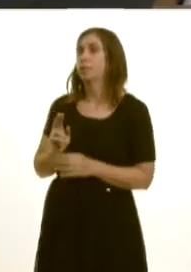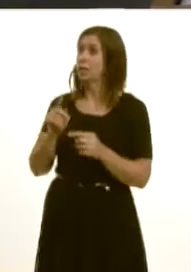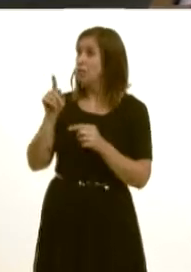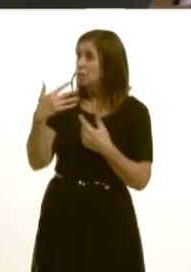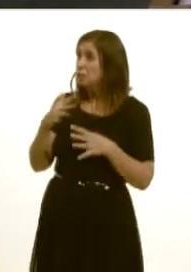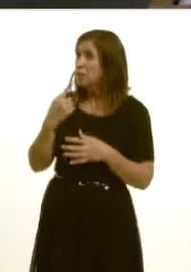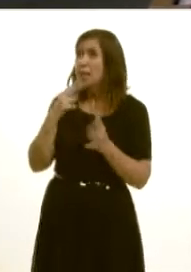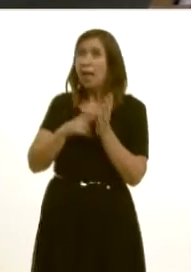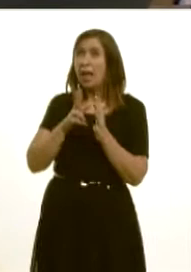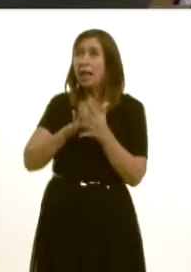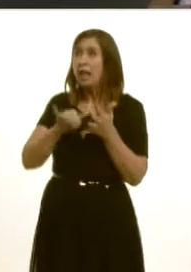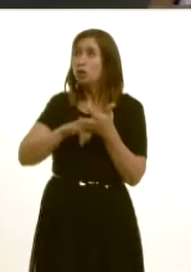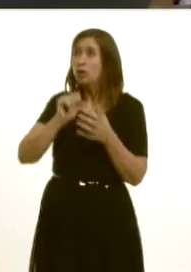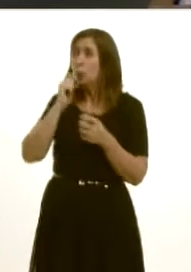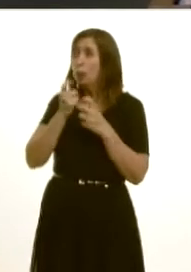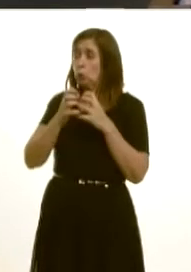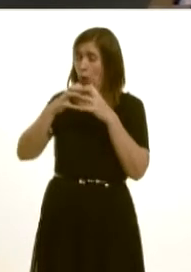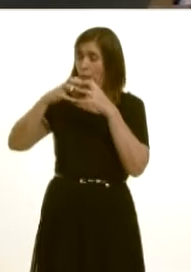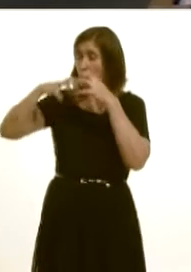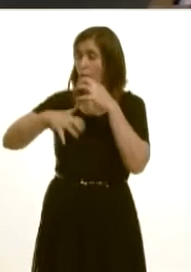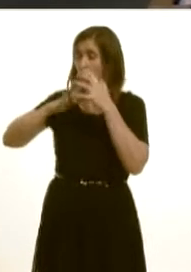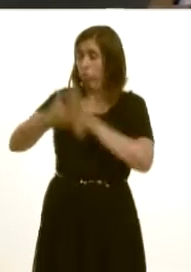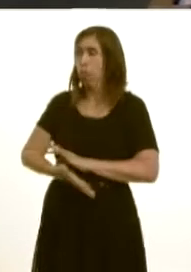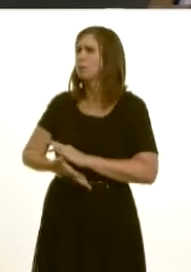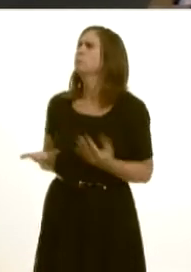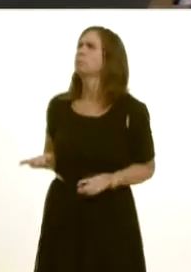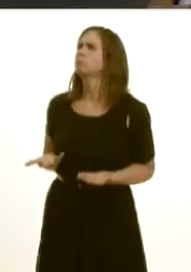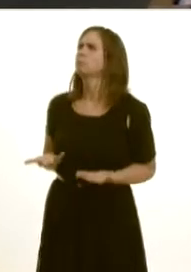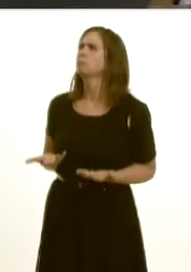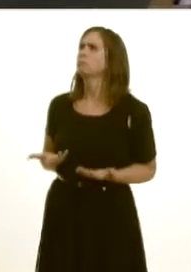is at the point of imminent meltdown. There is an irony in saying that the NHS in Wales